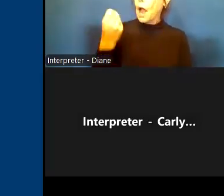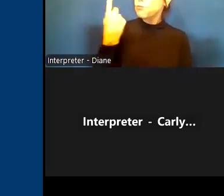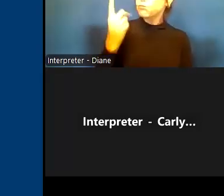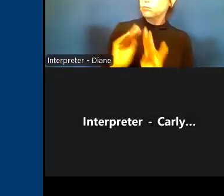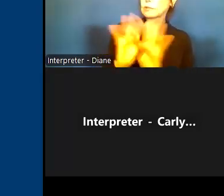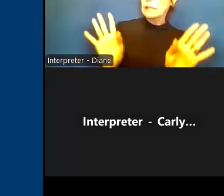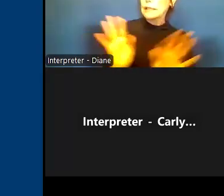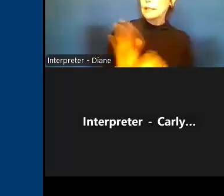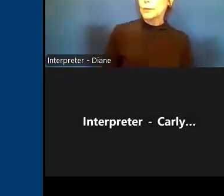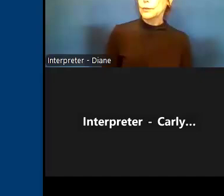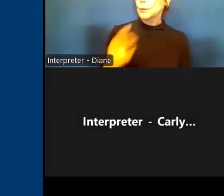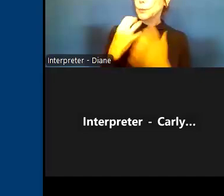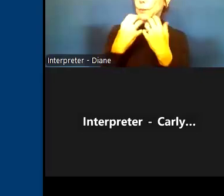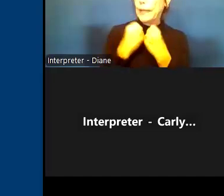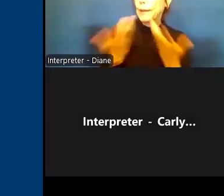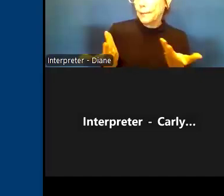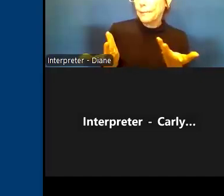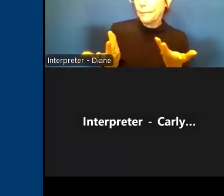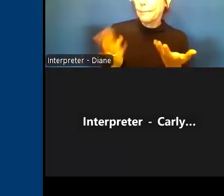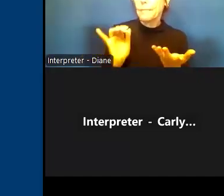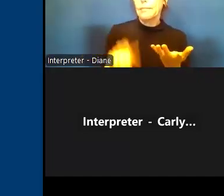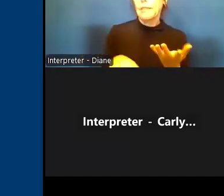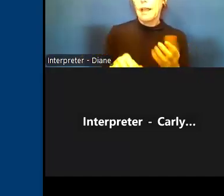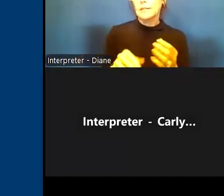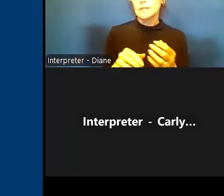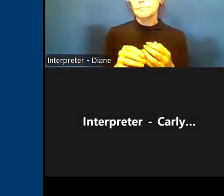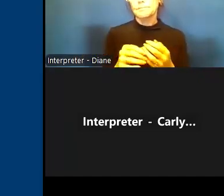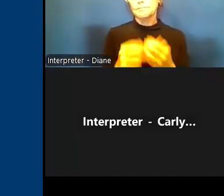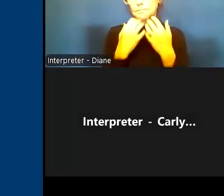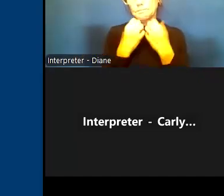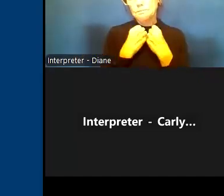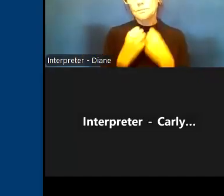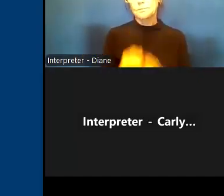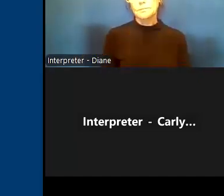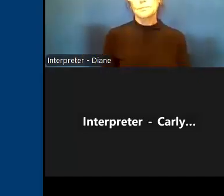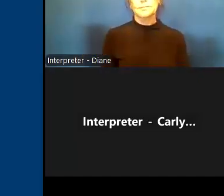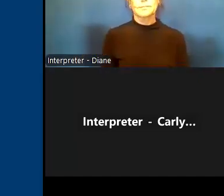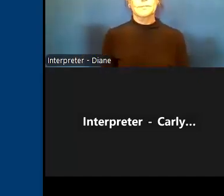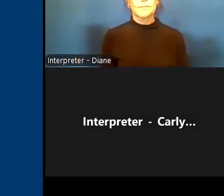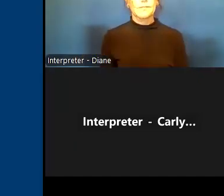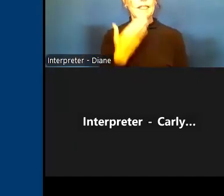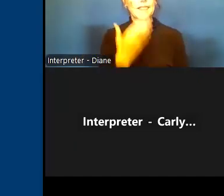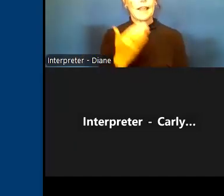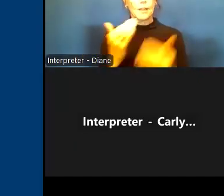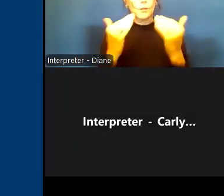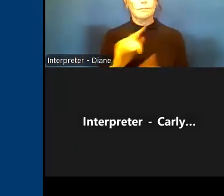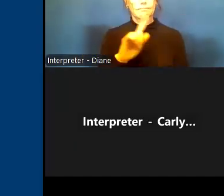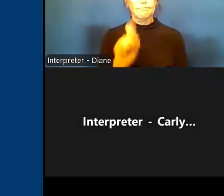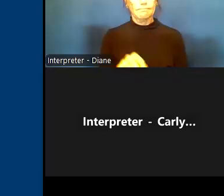me thank you uh our next question based on your journey so far what